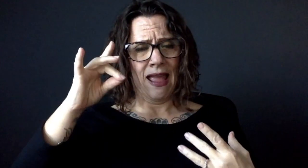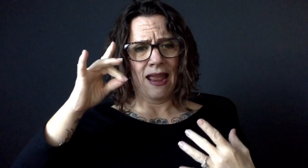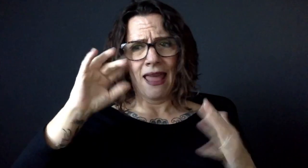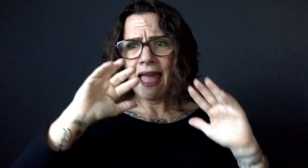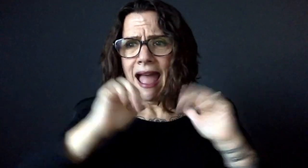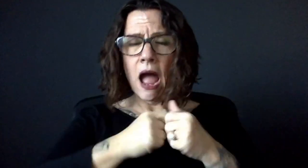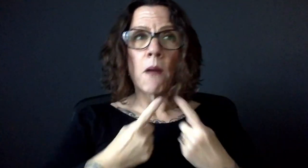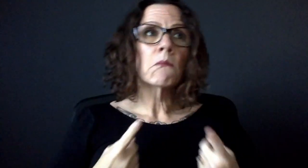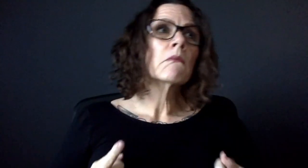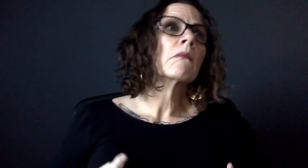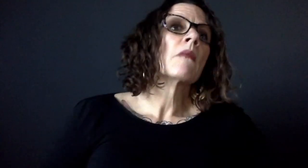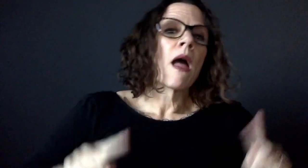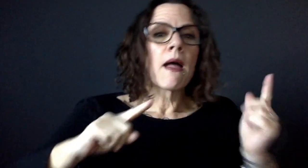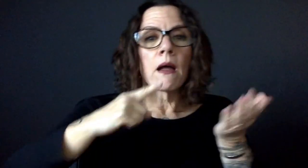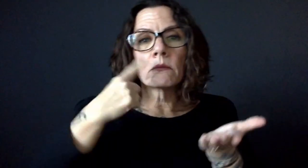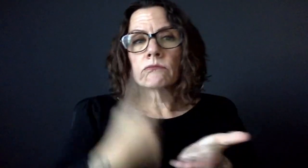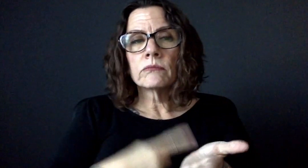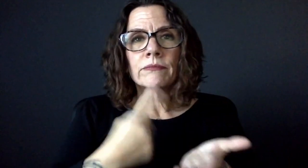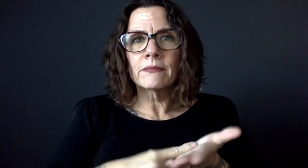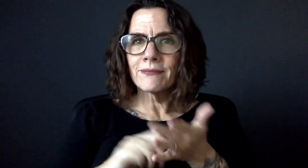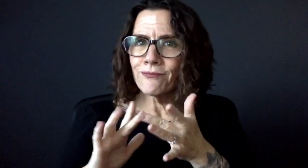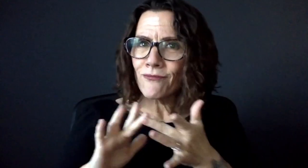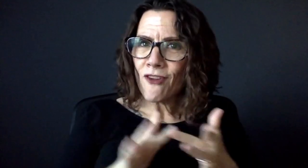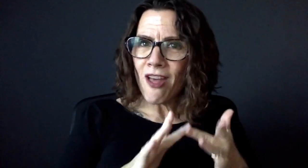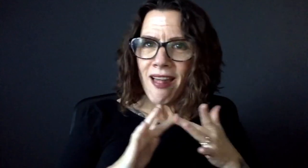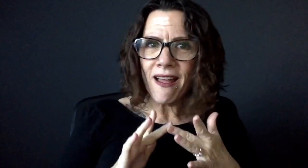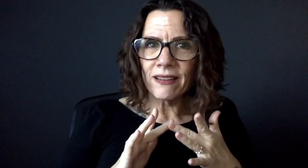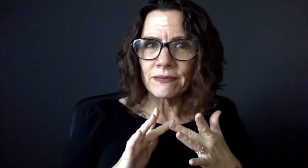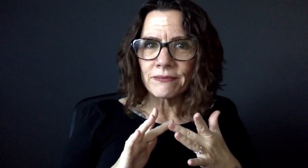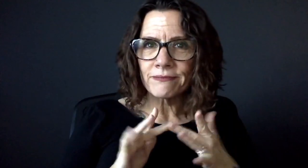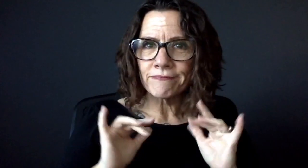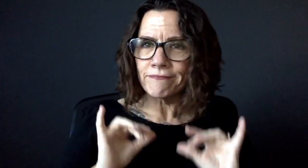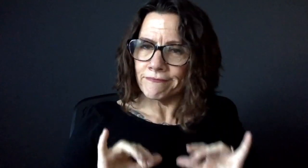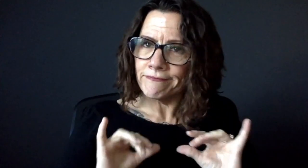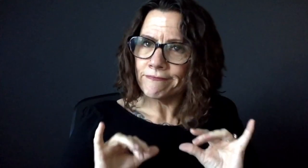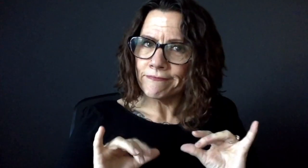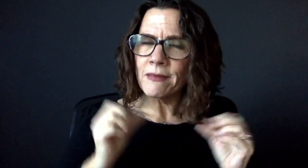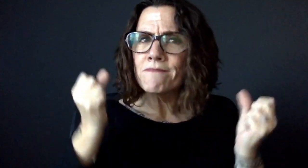finding “liberated zones” instead online.